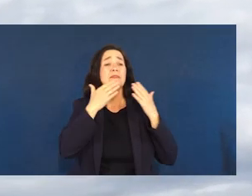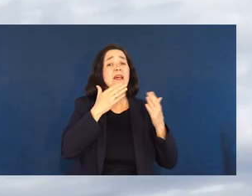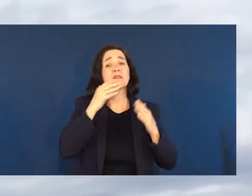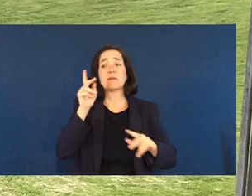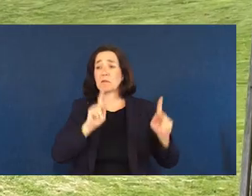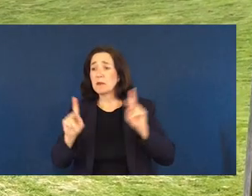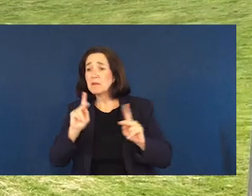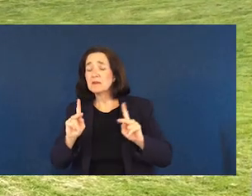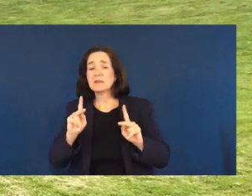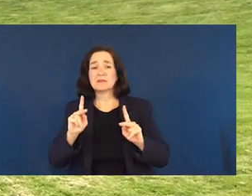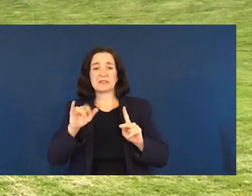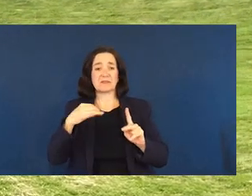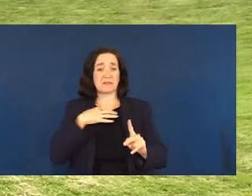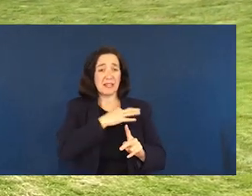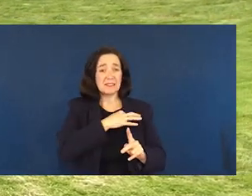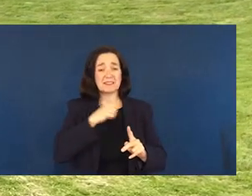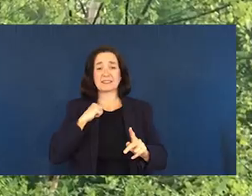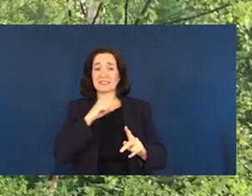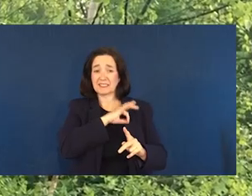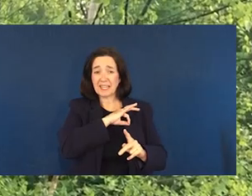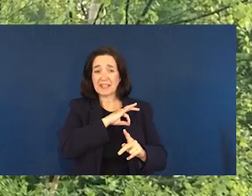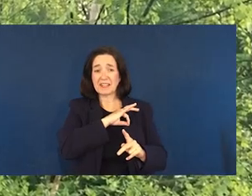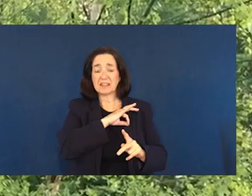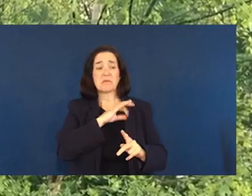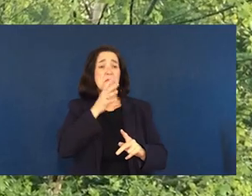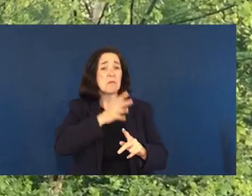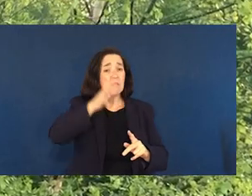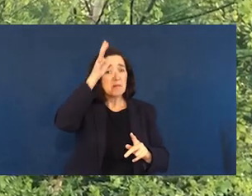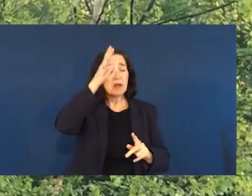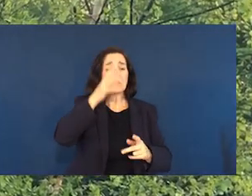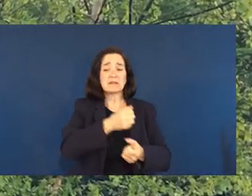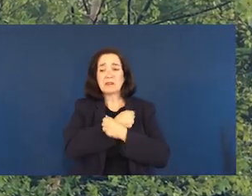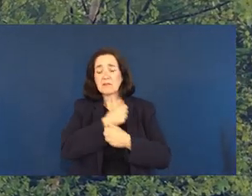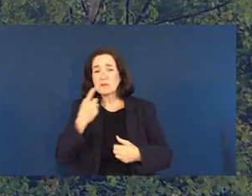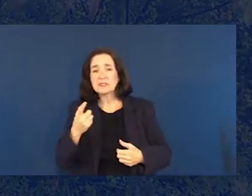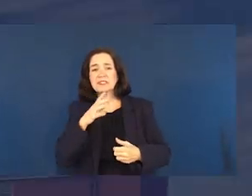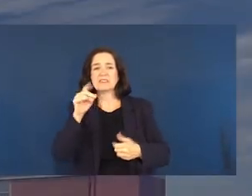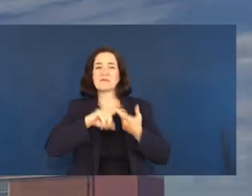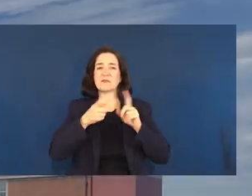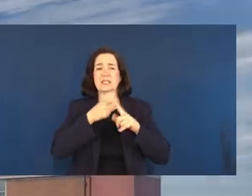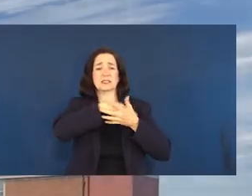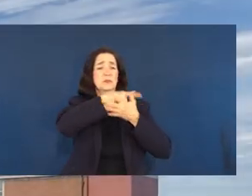We say thank you to the people, the faculty and staff, the parents, the loved ones, and the friends